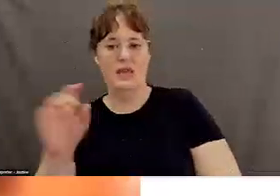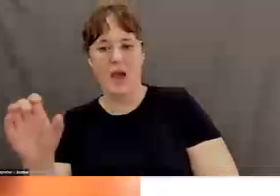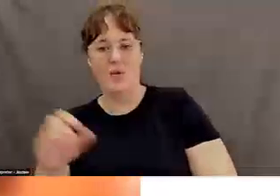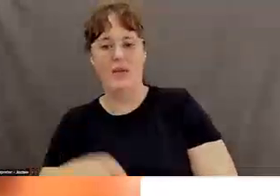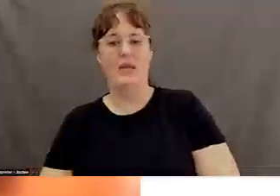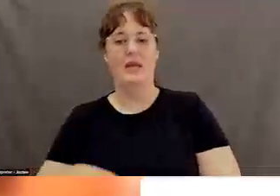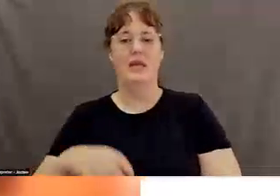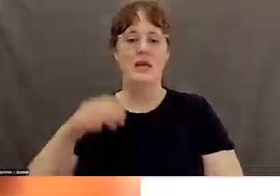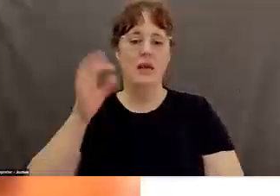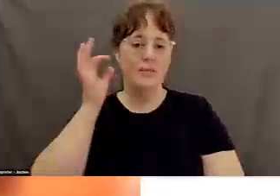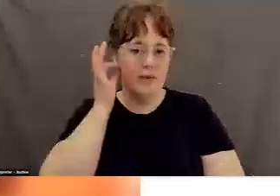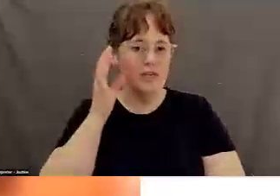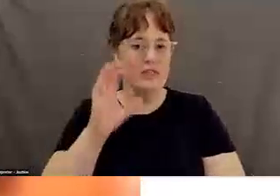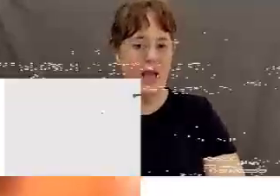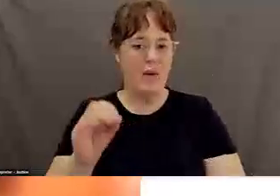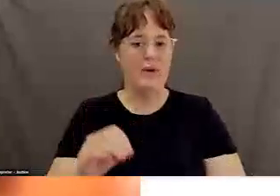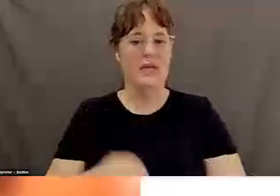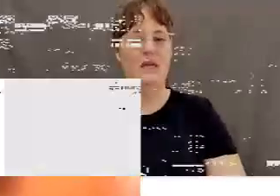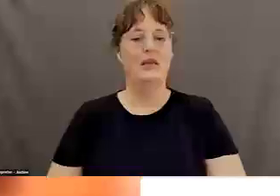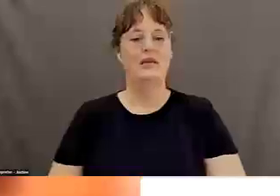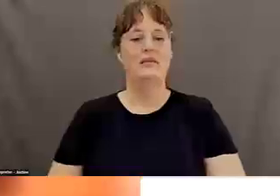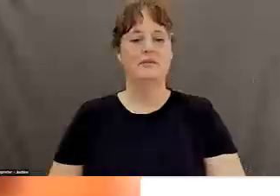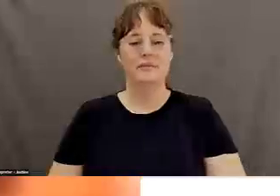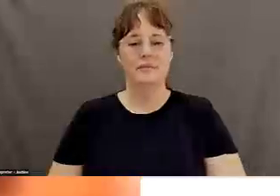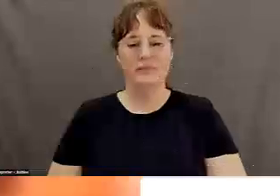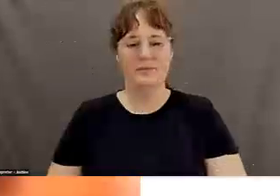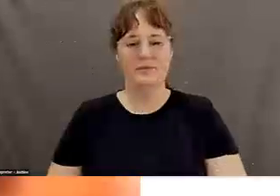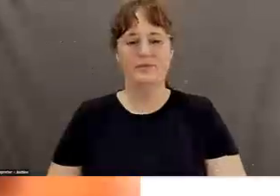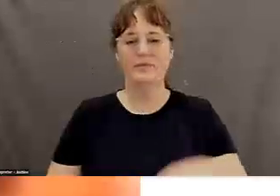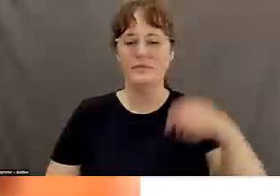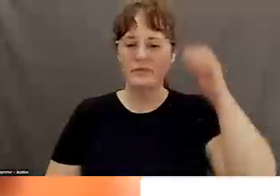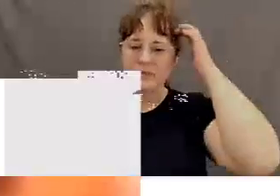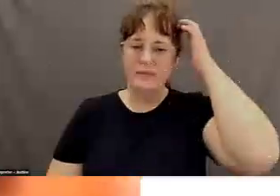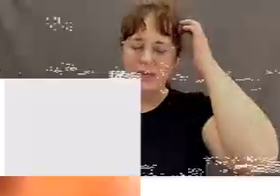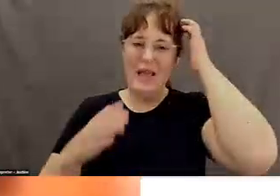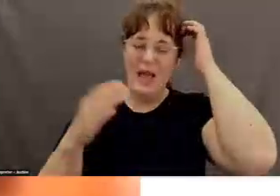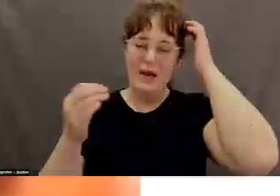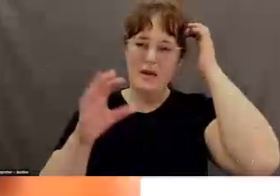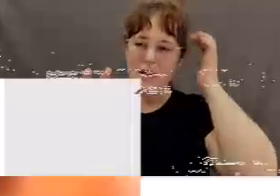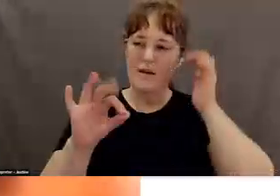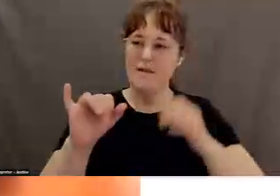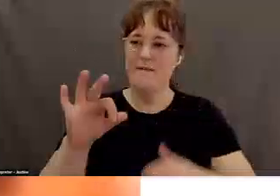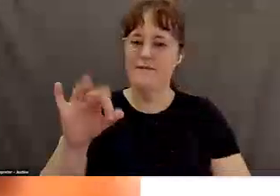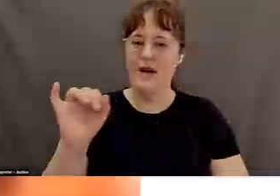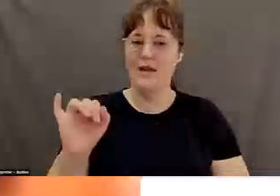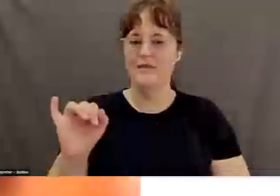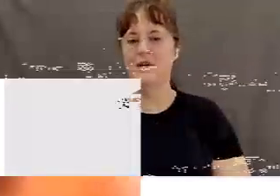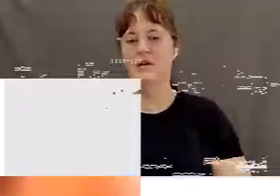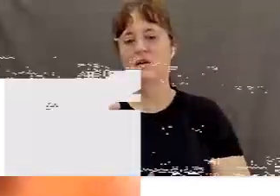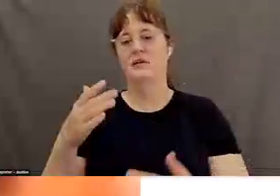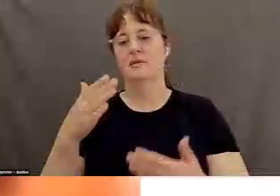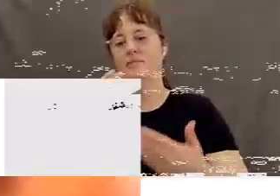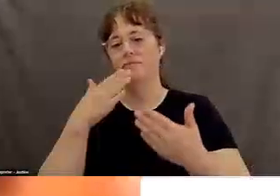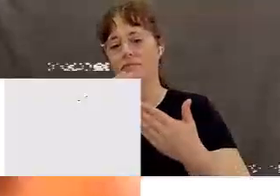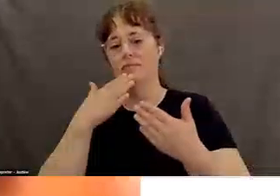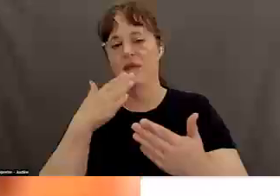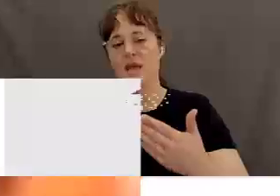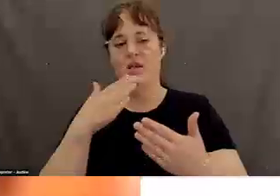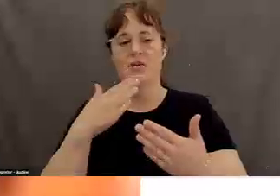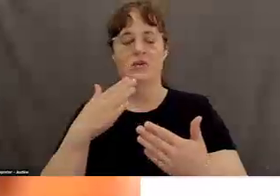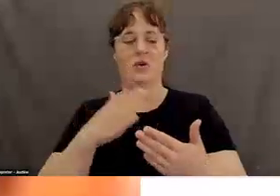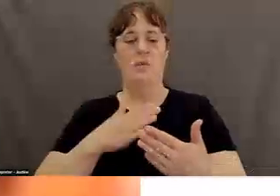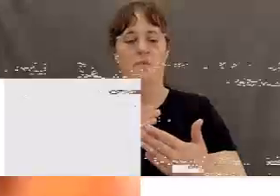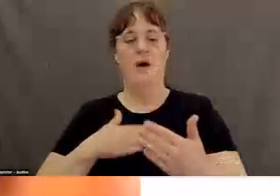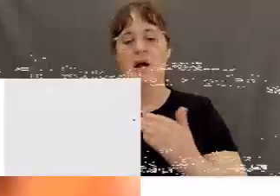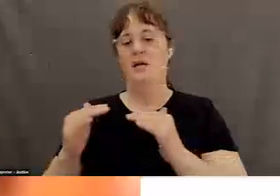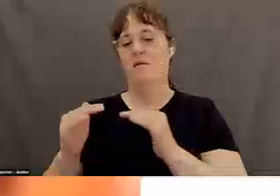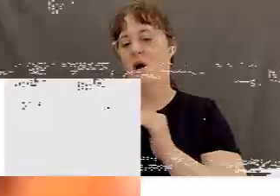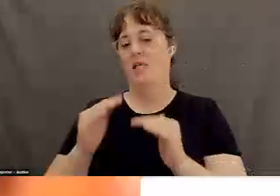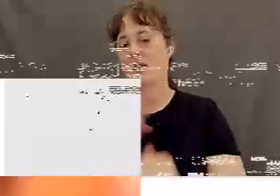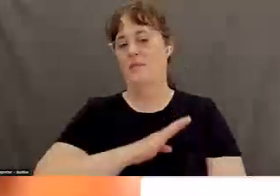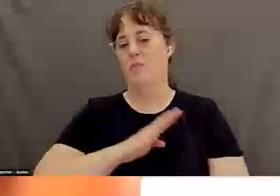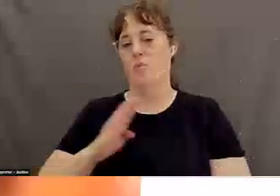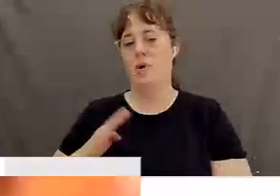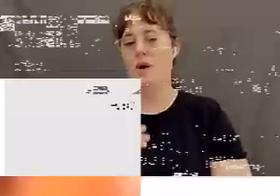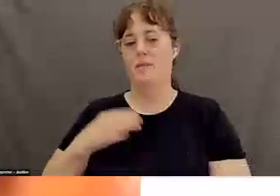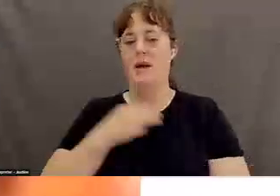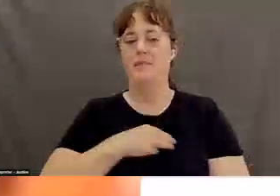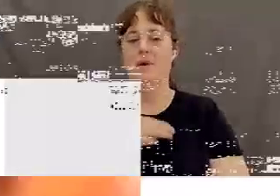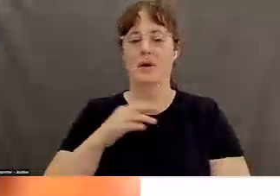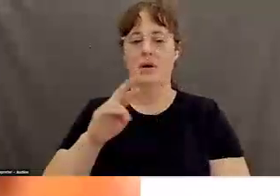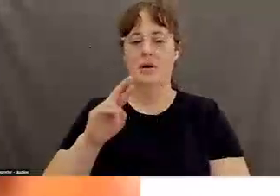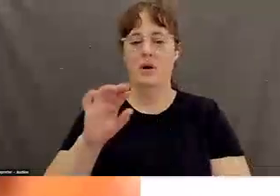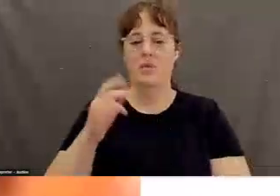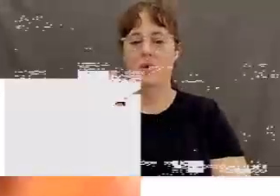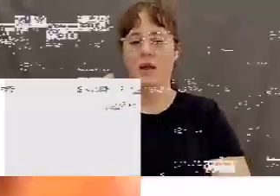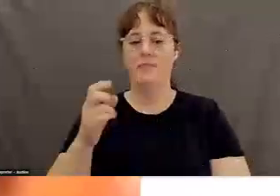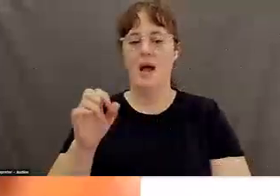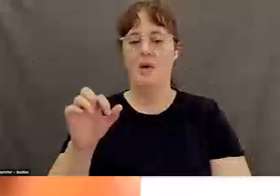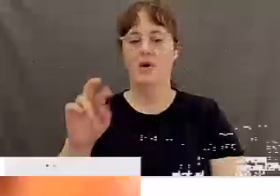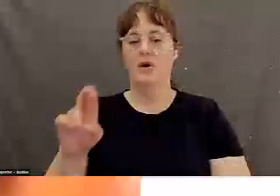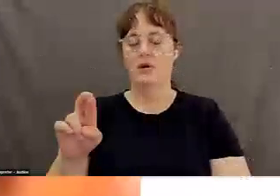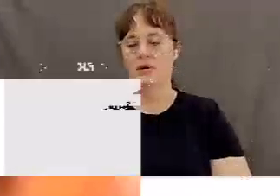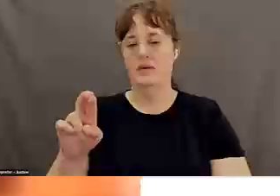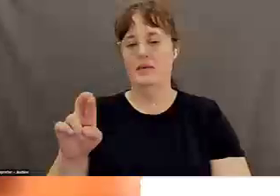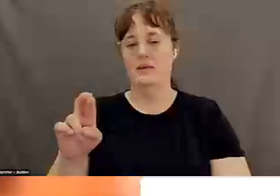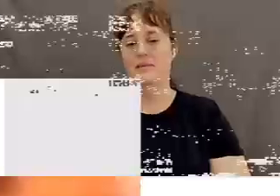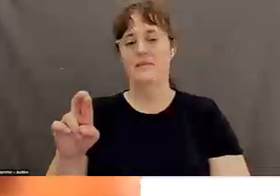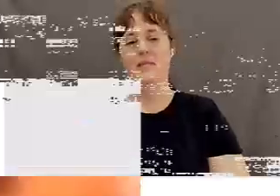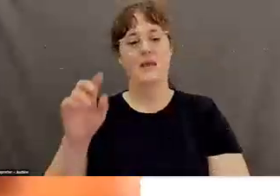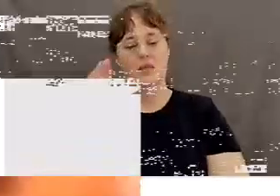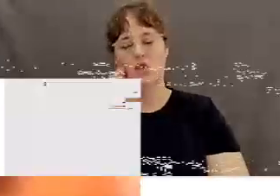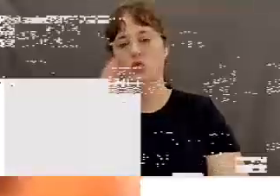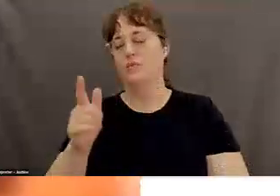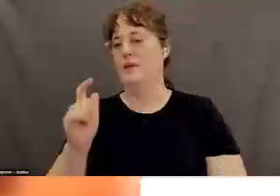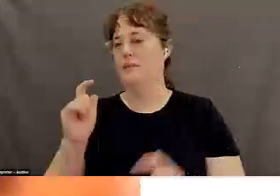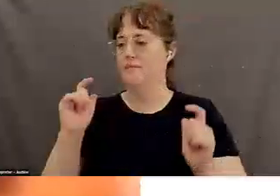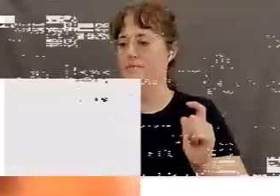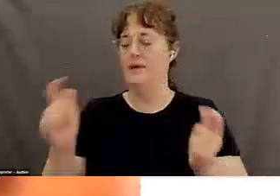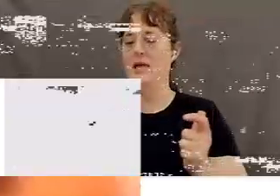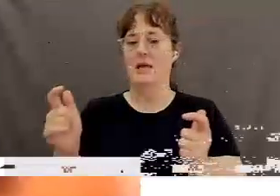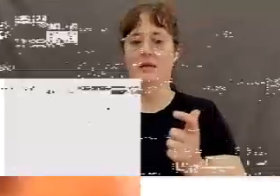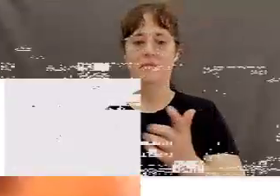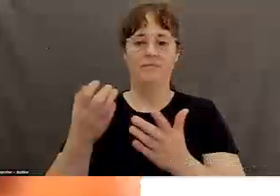Boardroom: And I also wanted to just give a quick thank you to my colleague, board member von Reichbauer, who has been a big advocate for this project, and the economic activity that's going to drive for us down in Southkin County. Thank you.